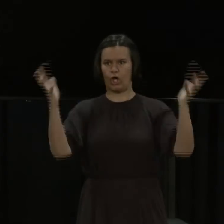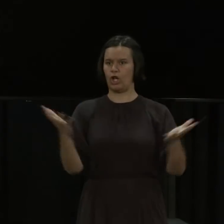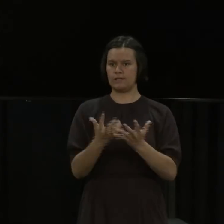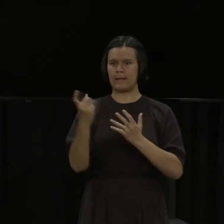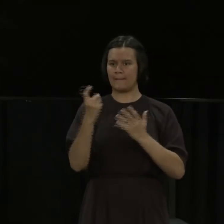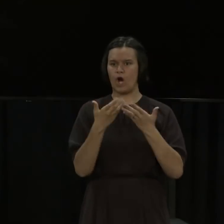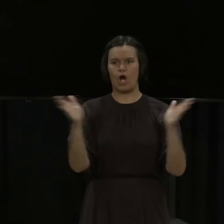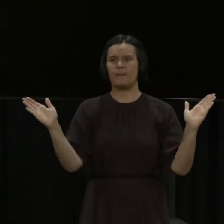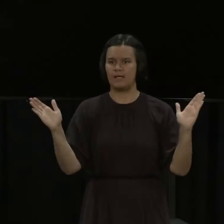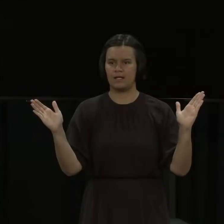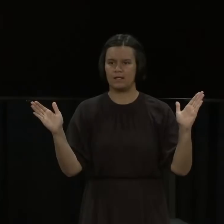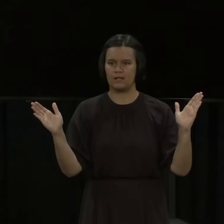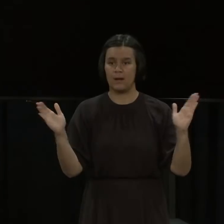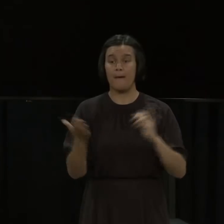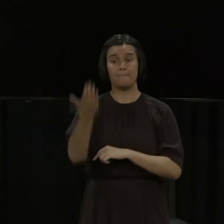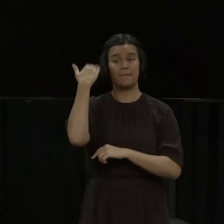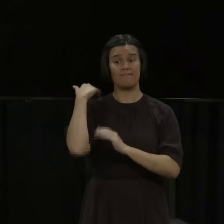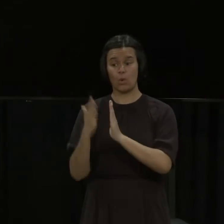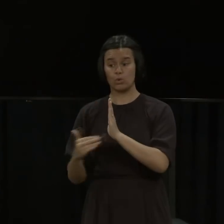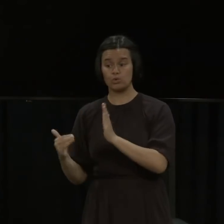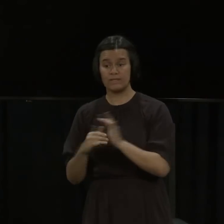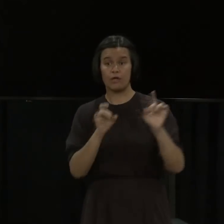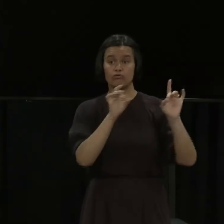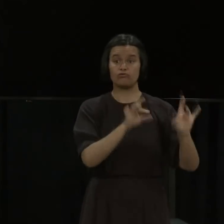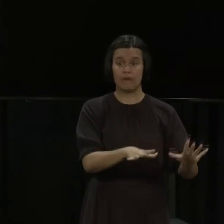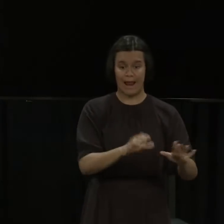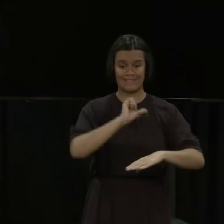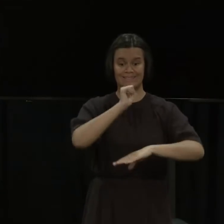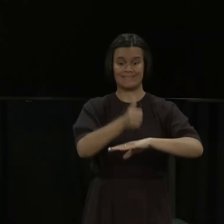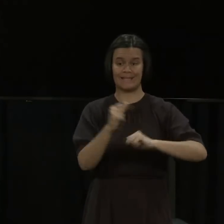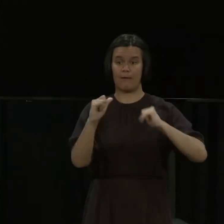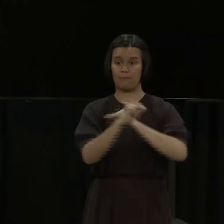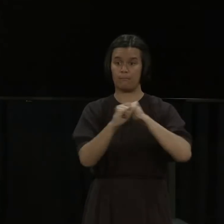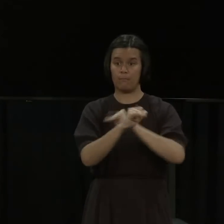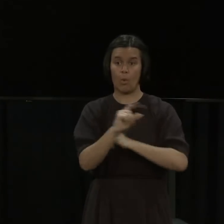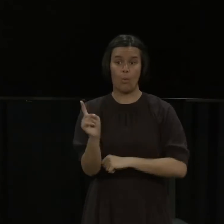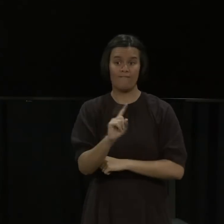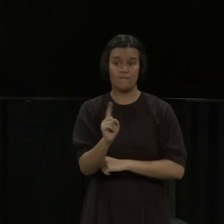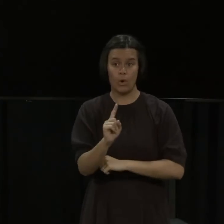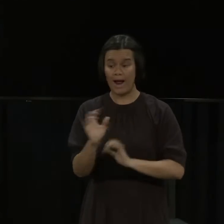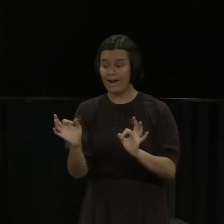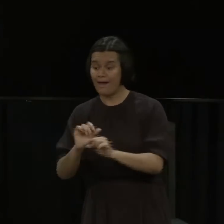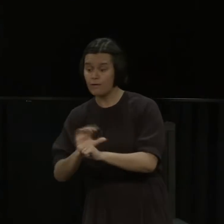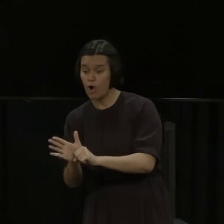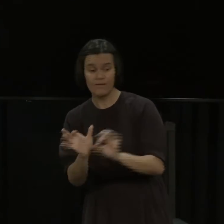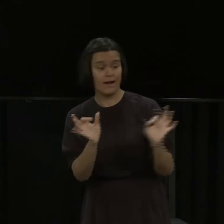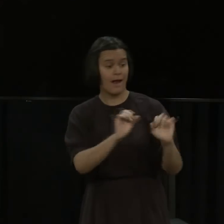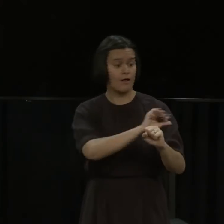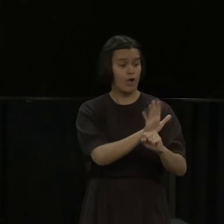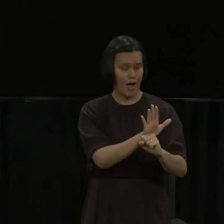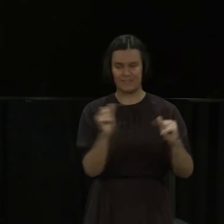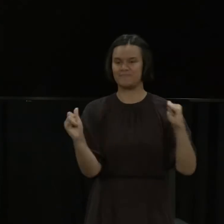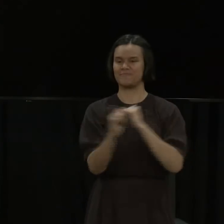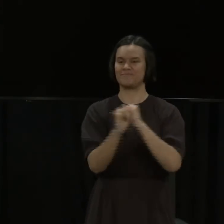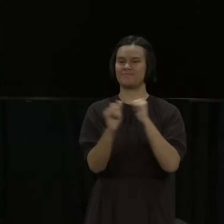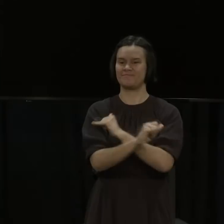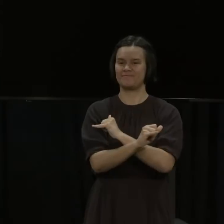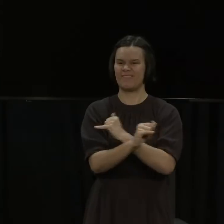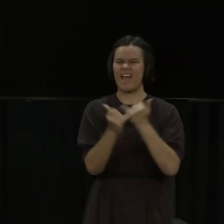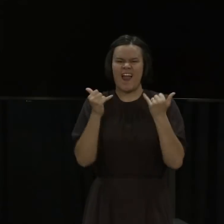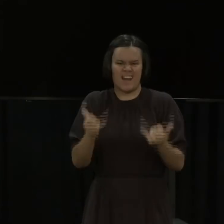bubble, the bubble does